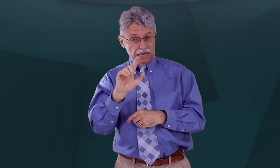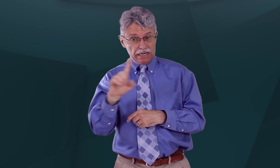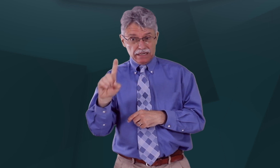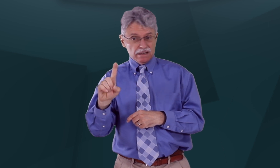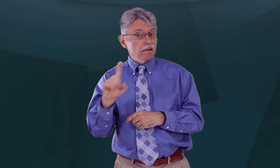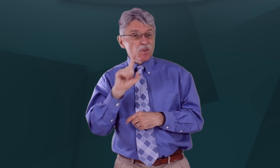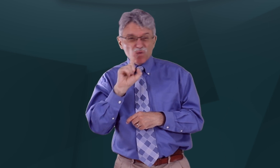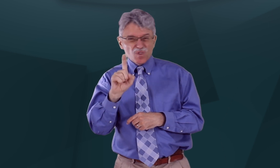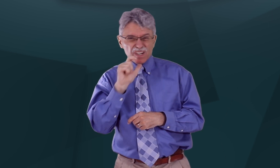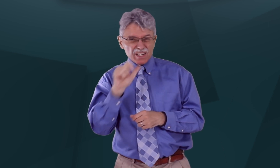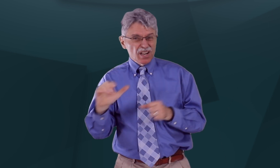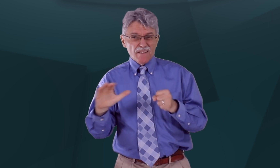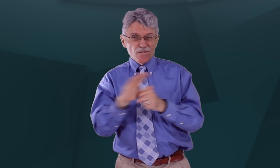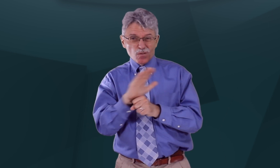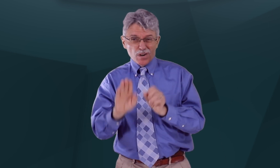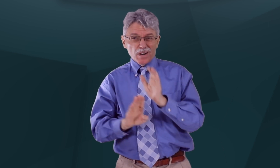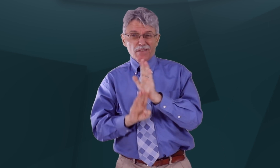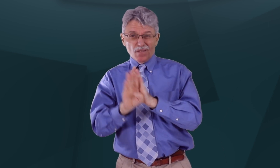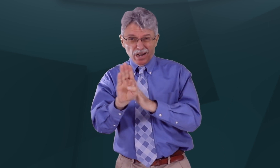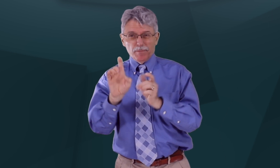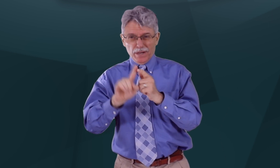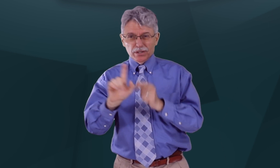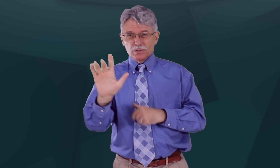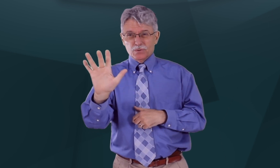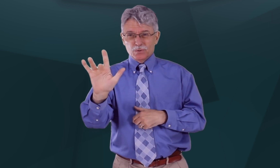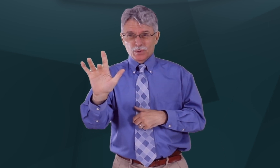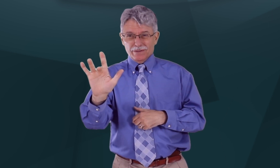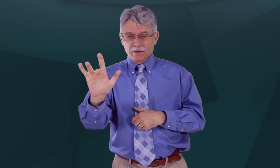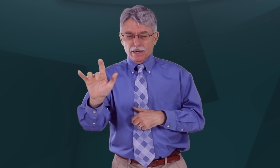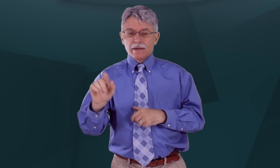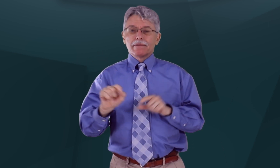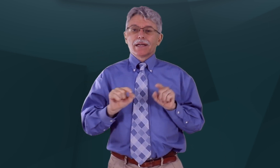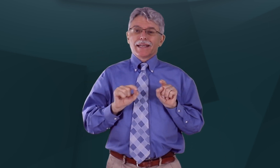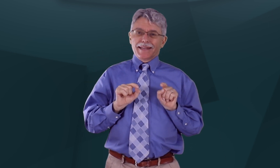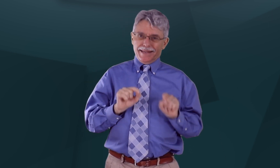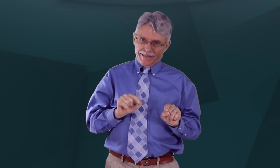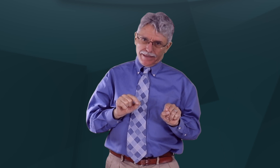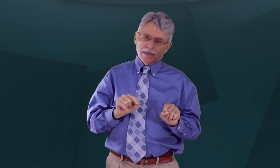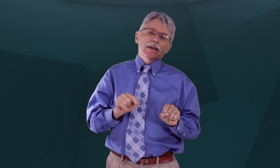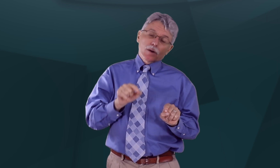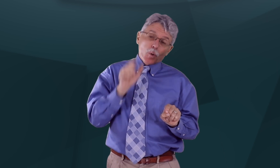And for kids with ADD, that really doesn't really fully develop until they're almost 25,